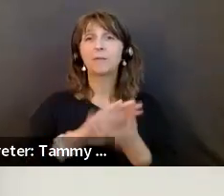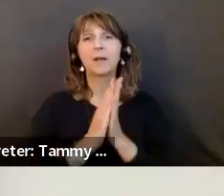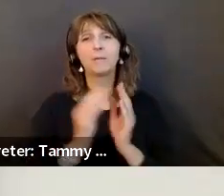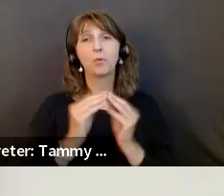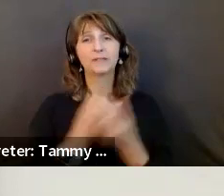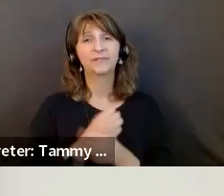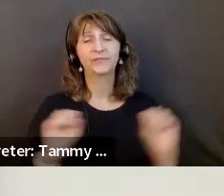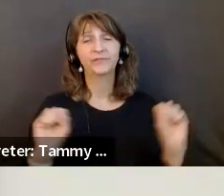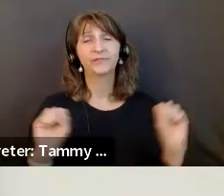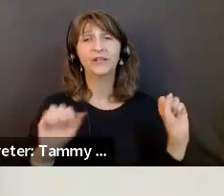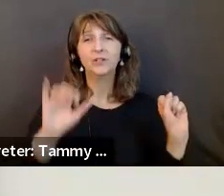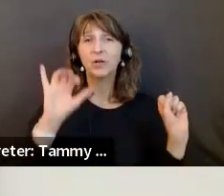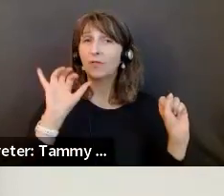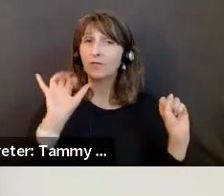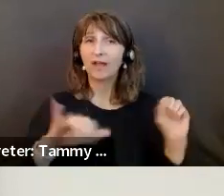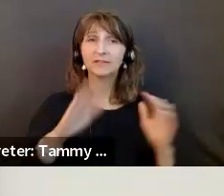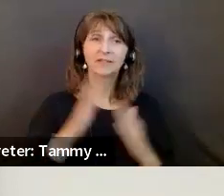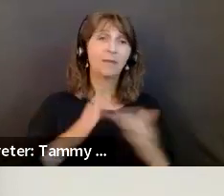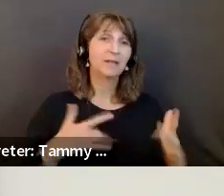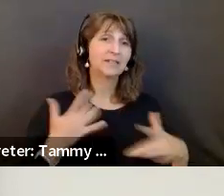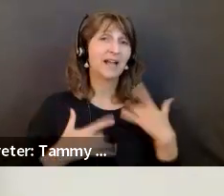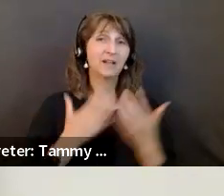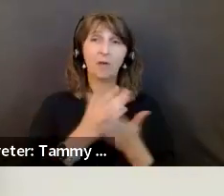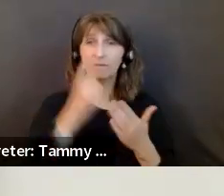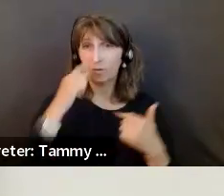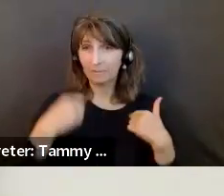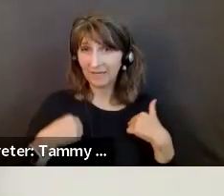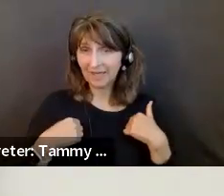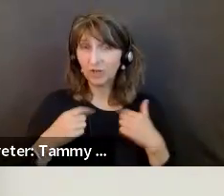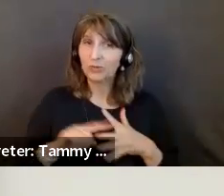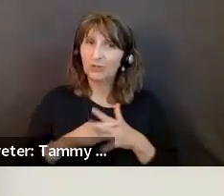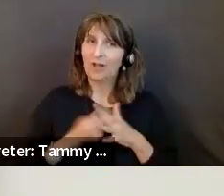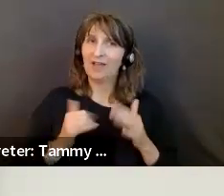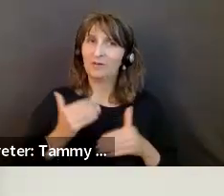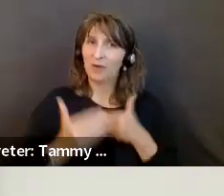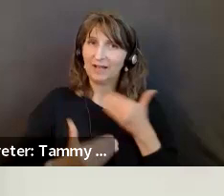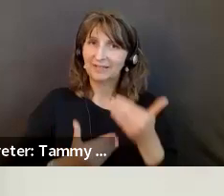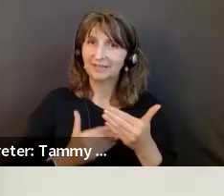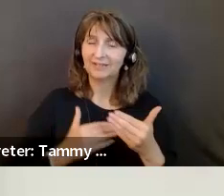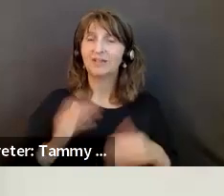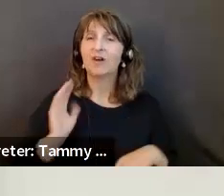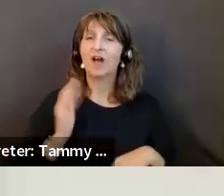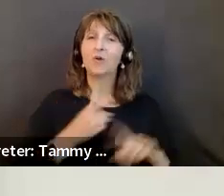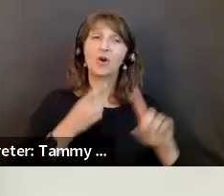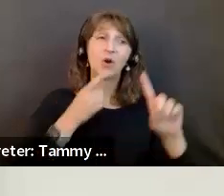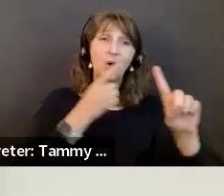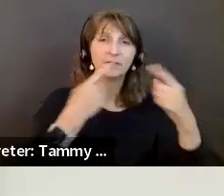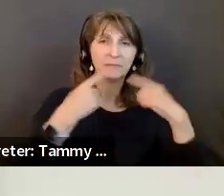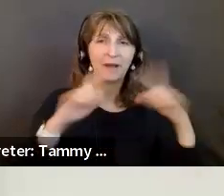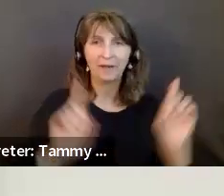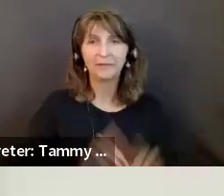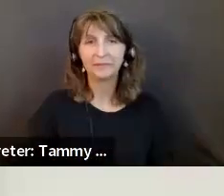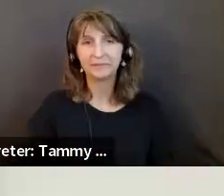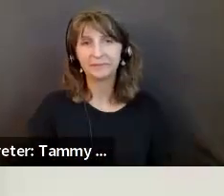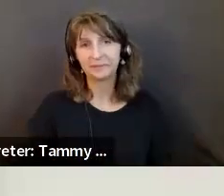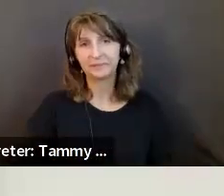So that's the most exciting part for me is just to get started. On working towards our goals and objectives.